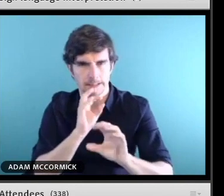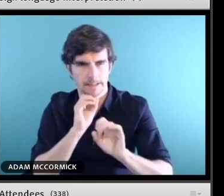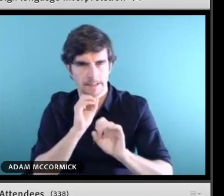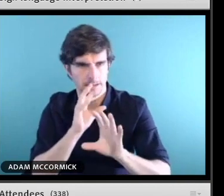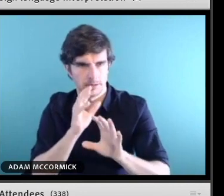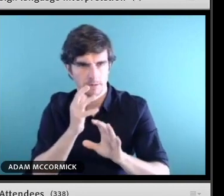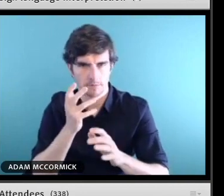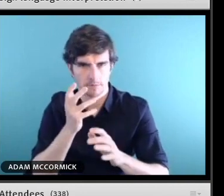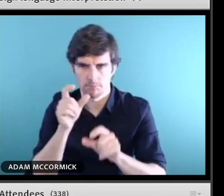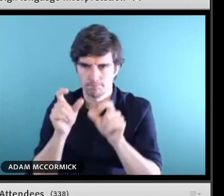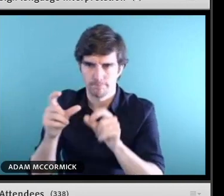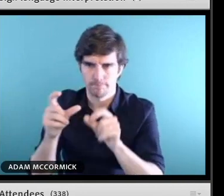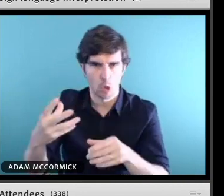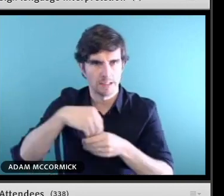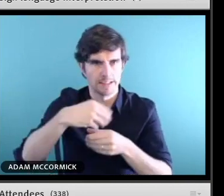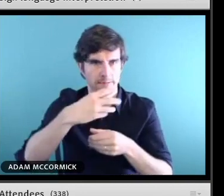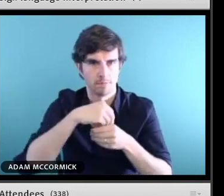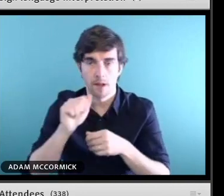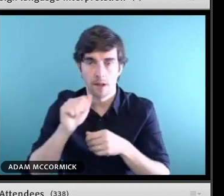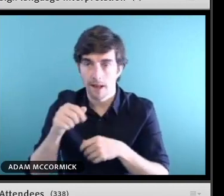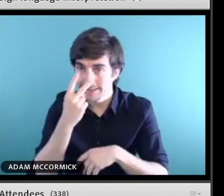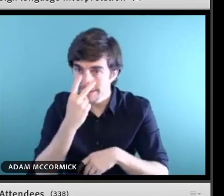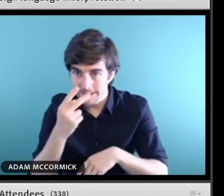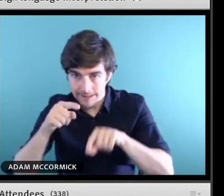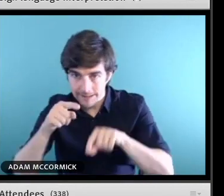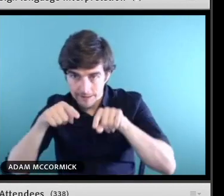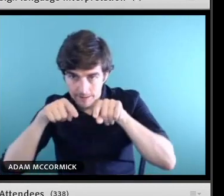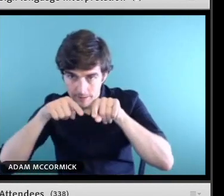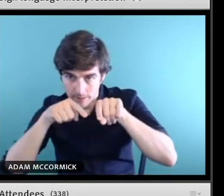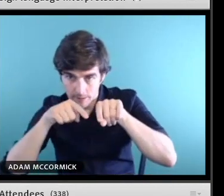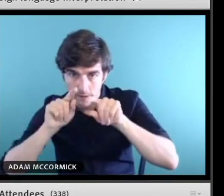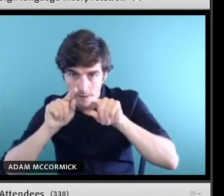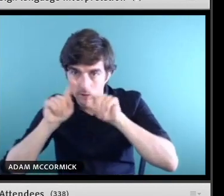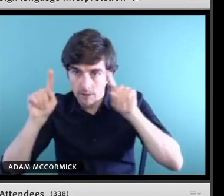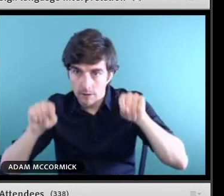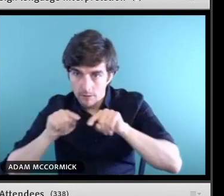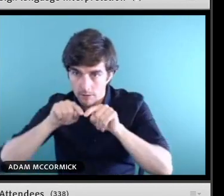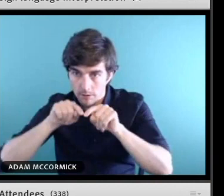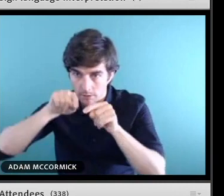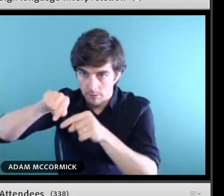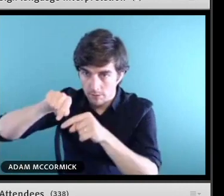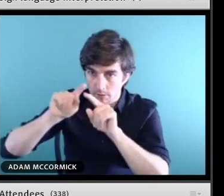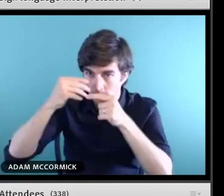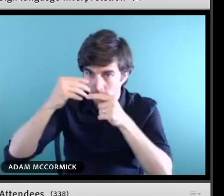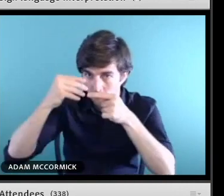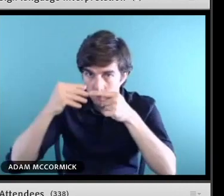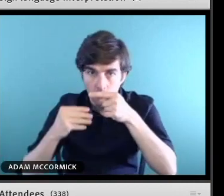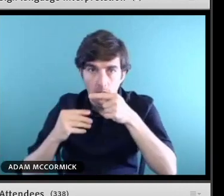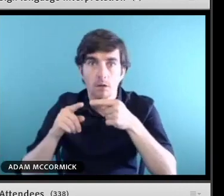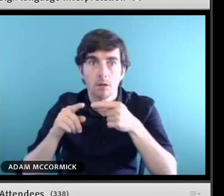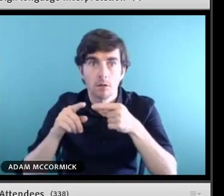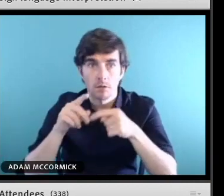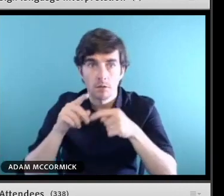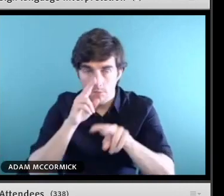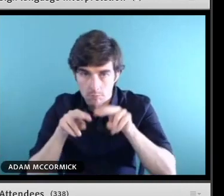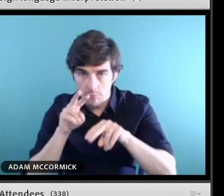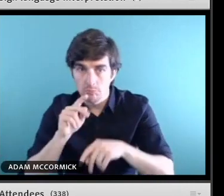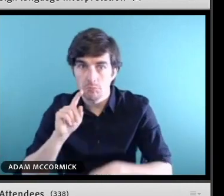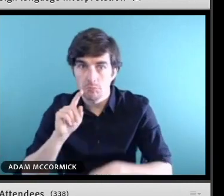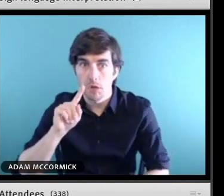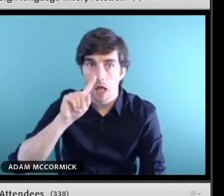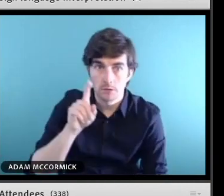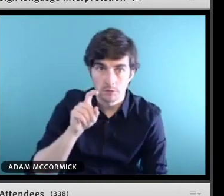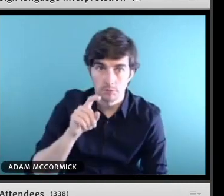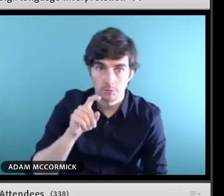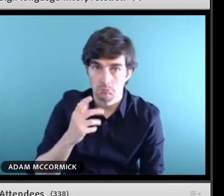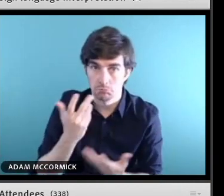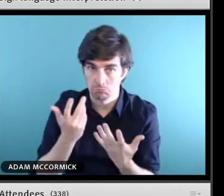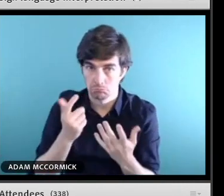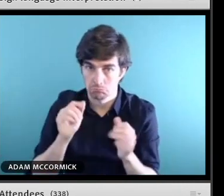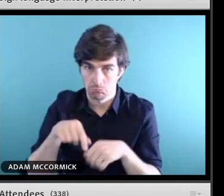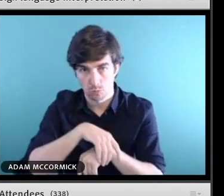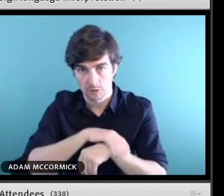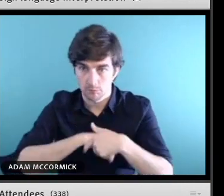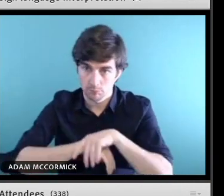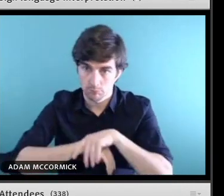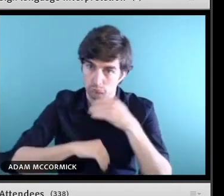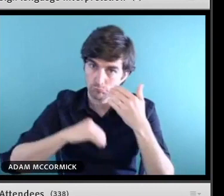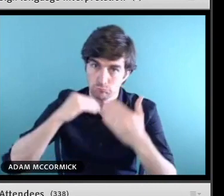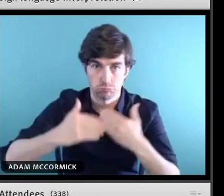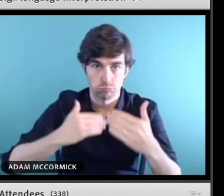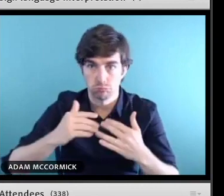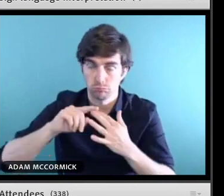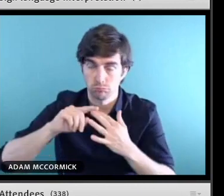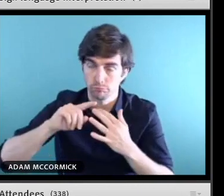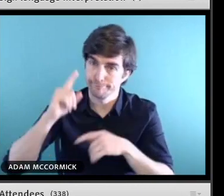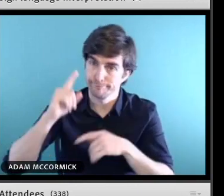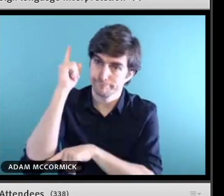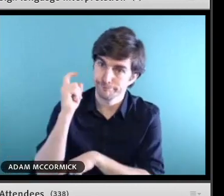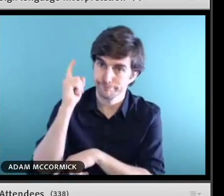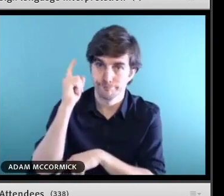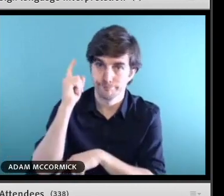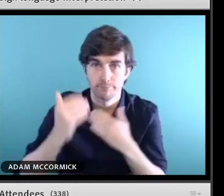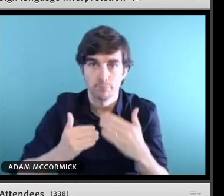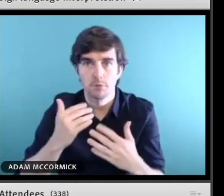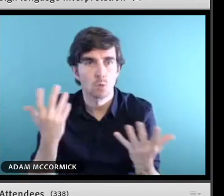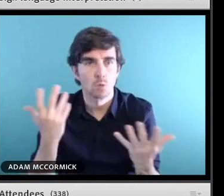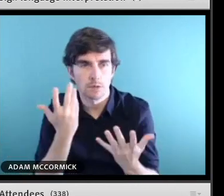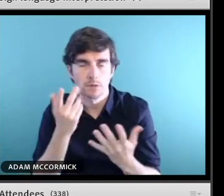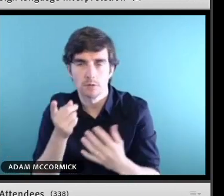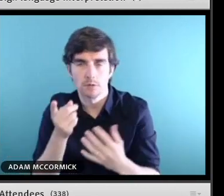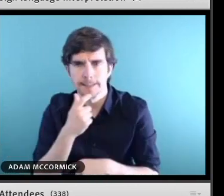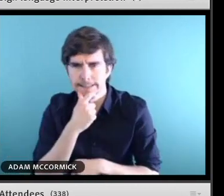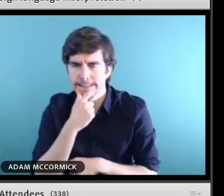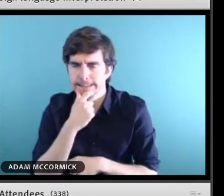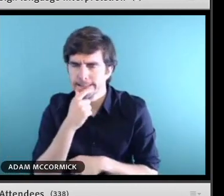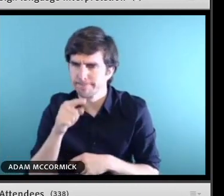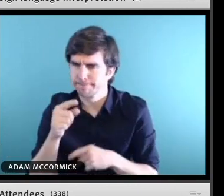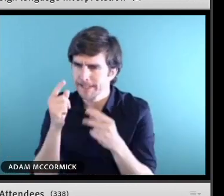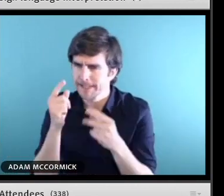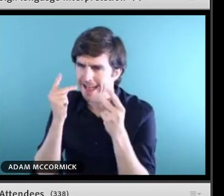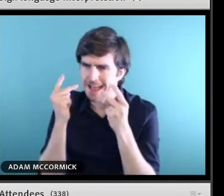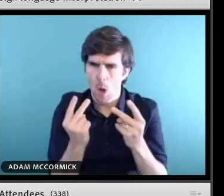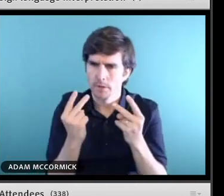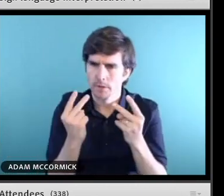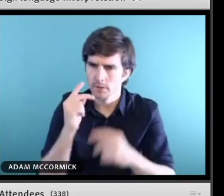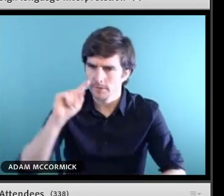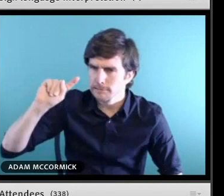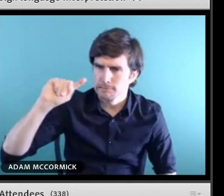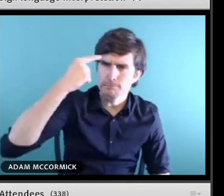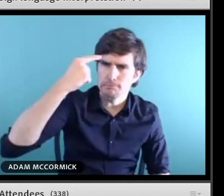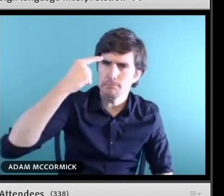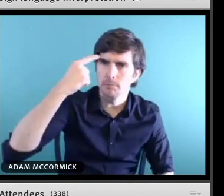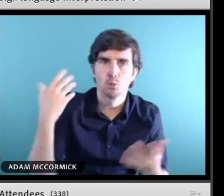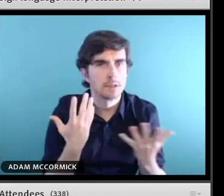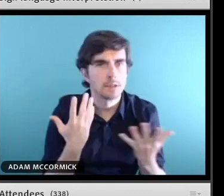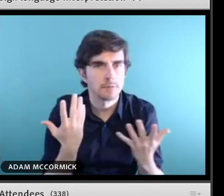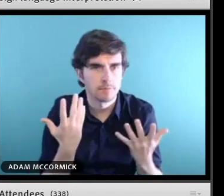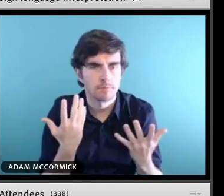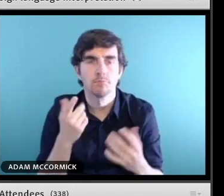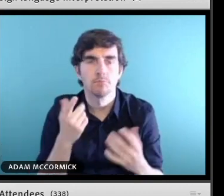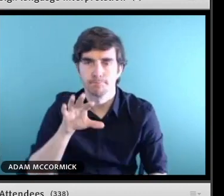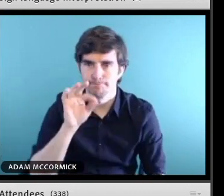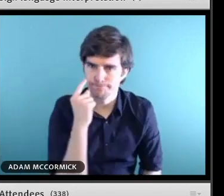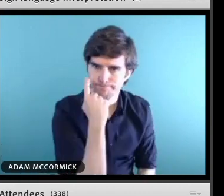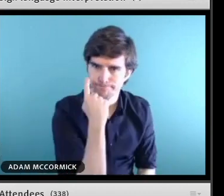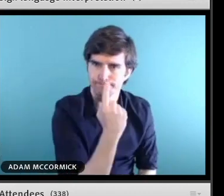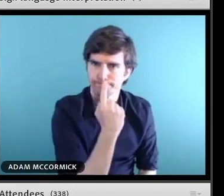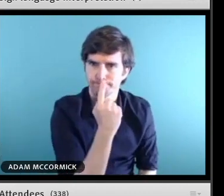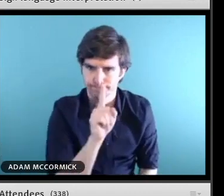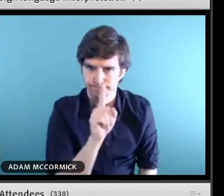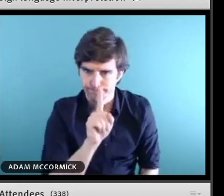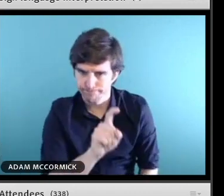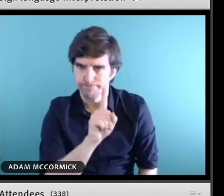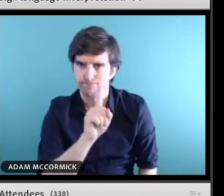also joining ‑‑ are also sharing it as a link in